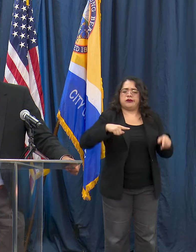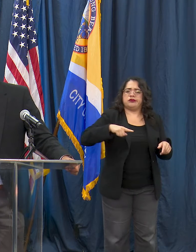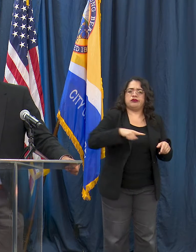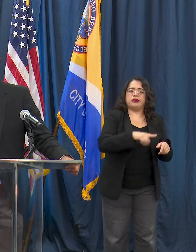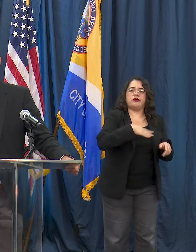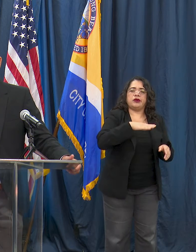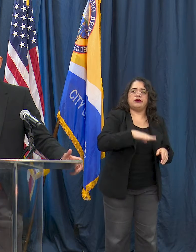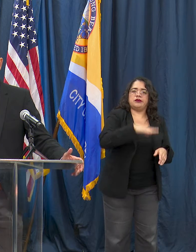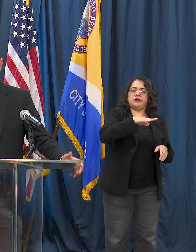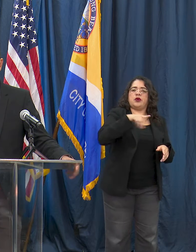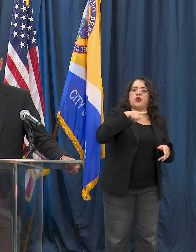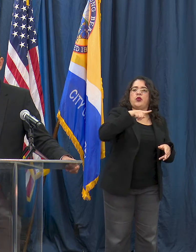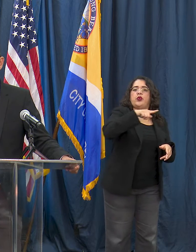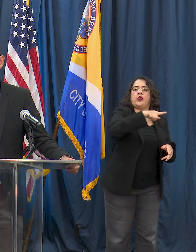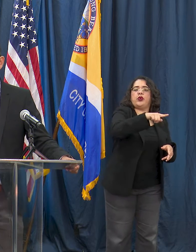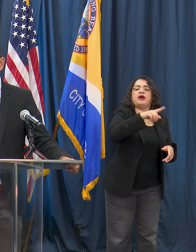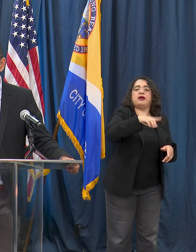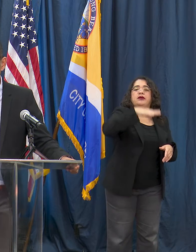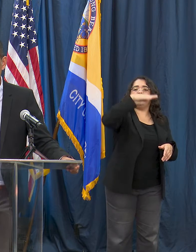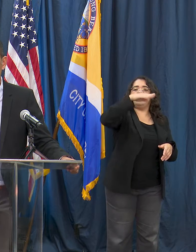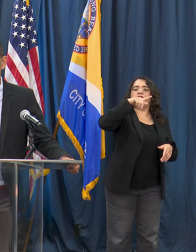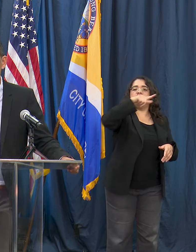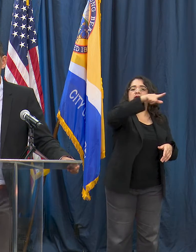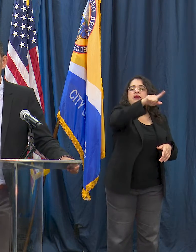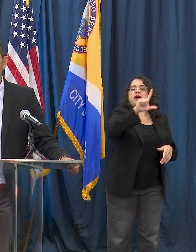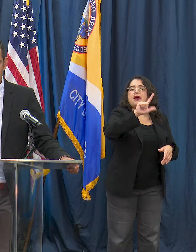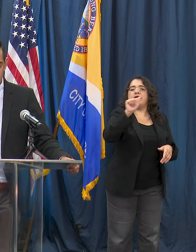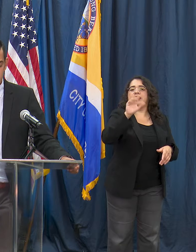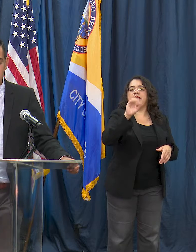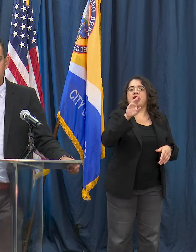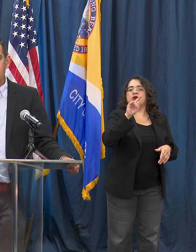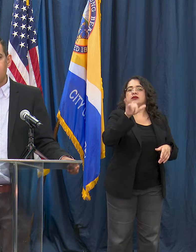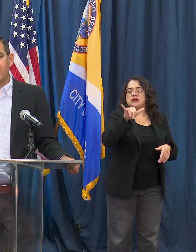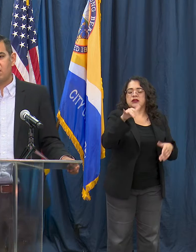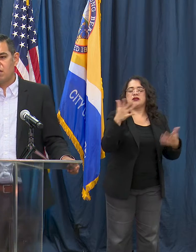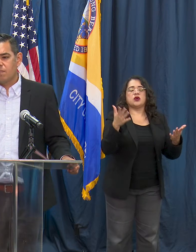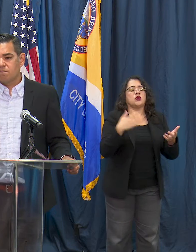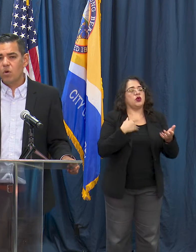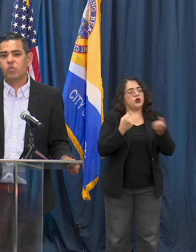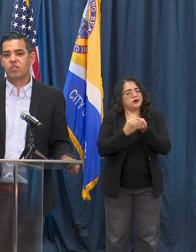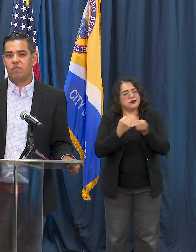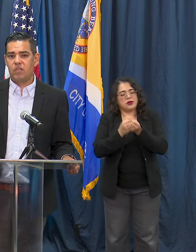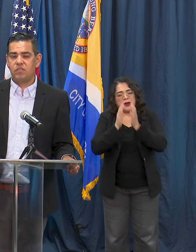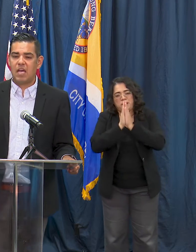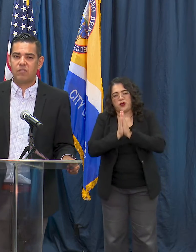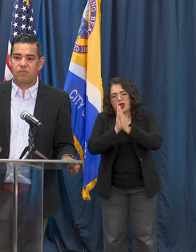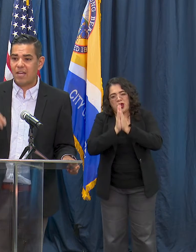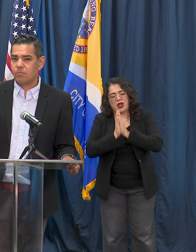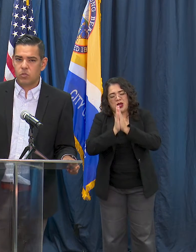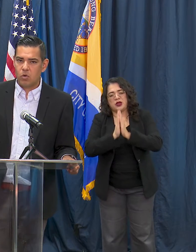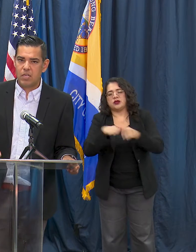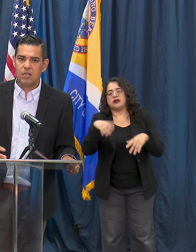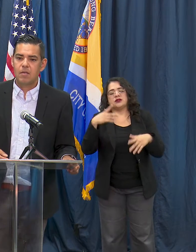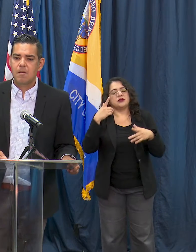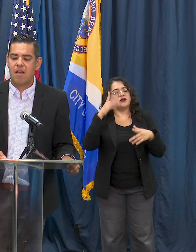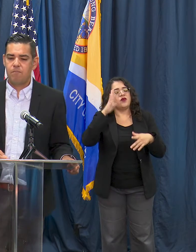thoughts, our prayers, and our support go out to all those families. We know that most of these deaths-- vast majority